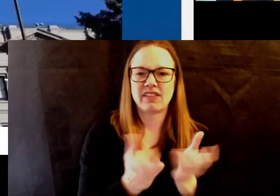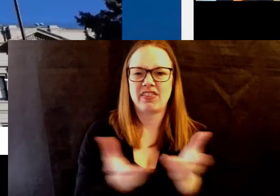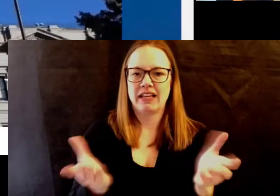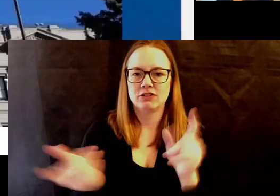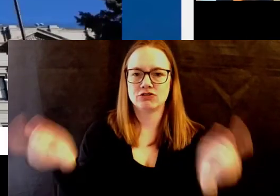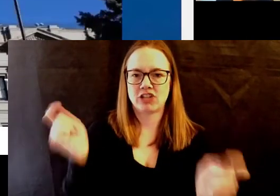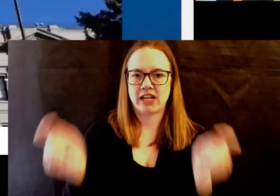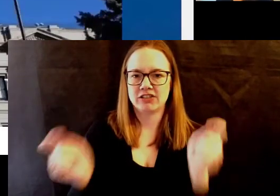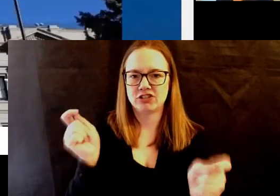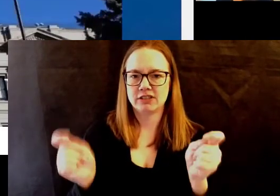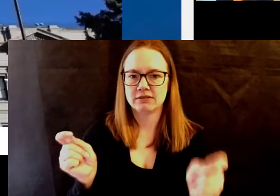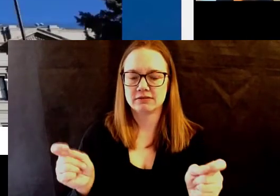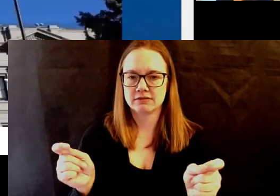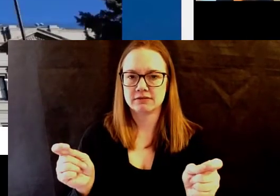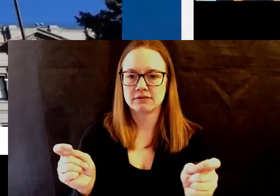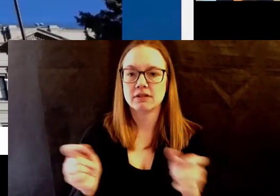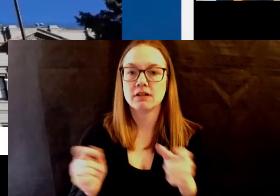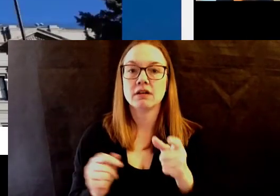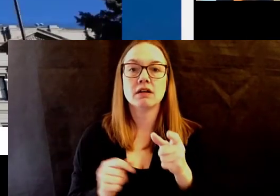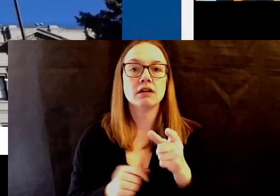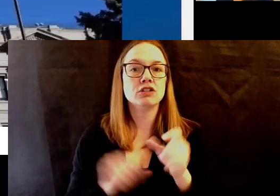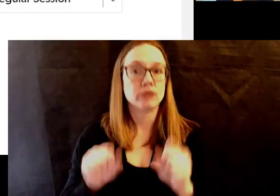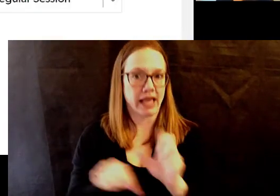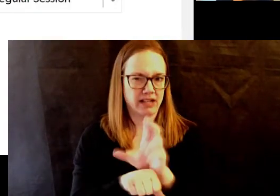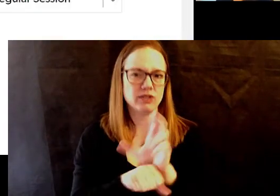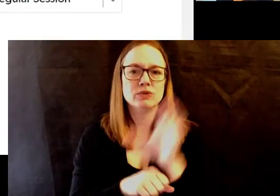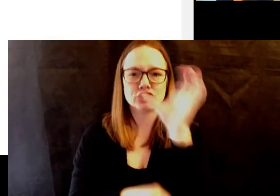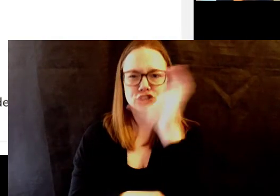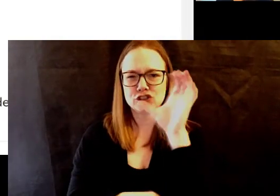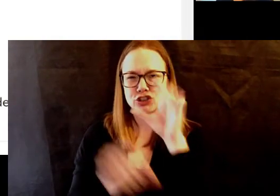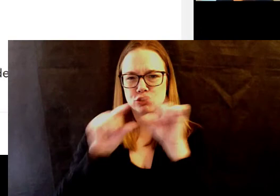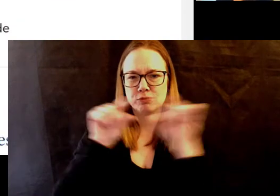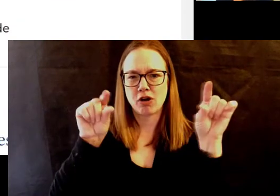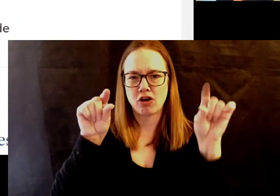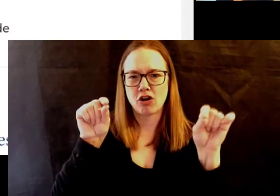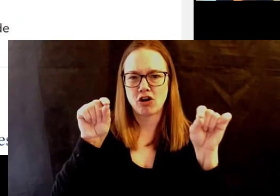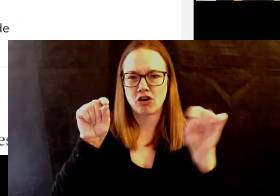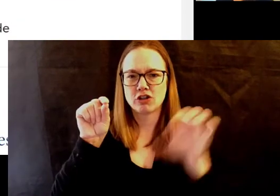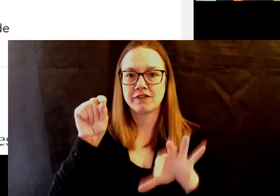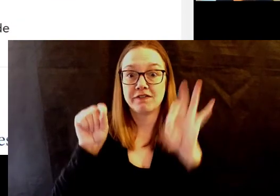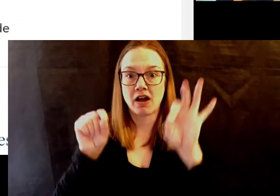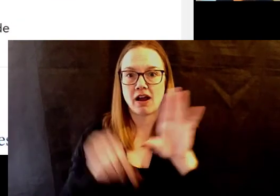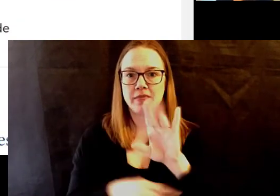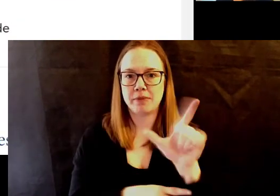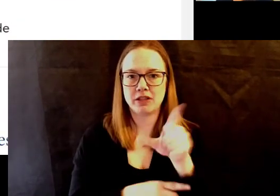to find a bill you're looking for. Or a great way to track information is by looking at committees.